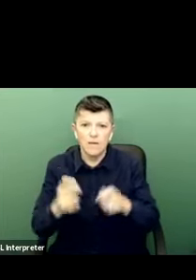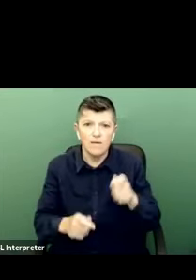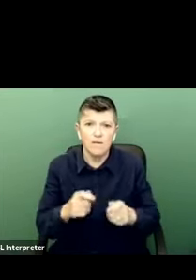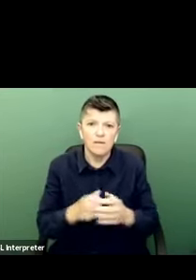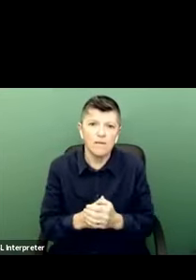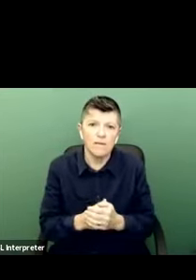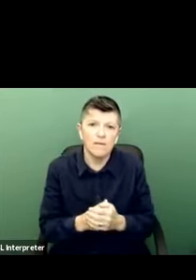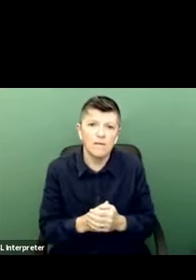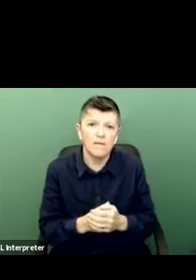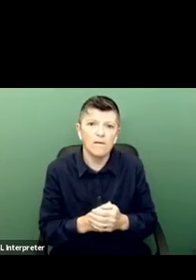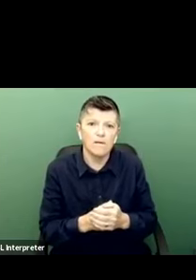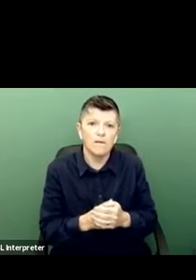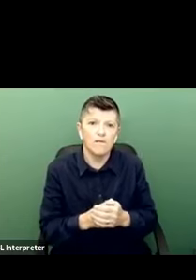publicising